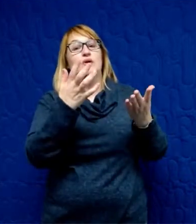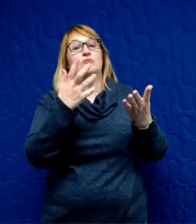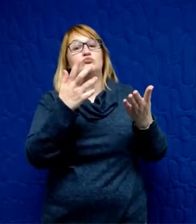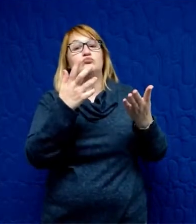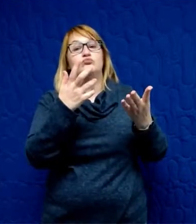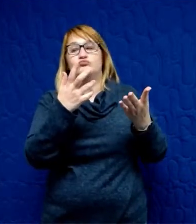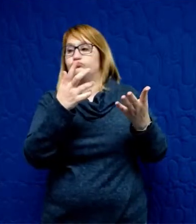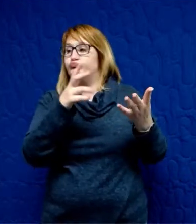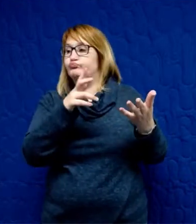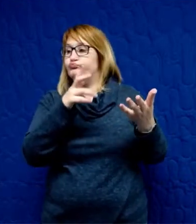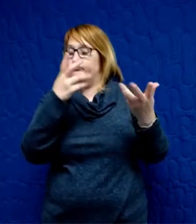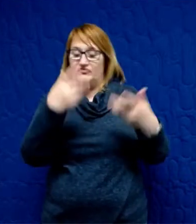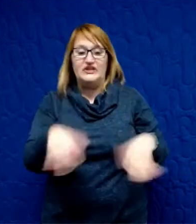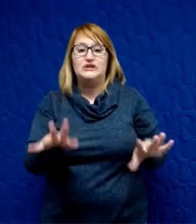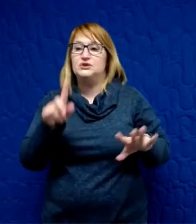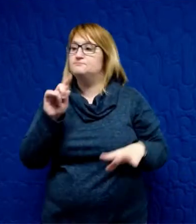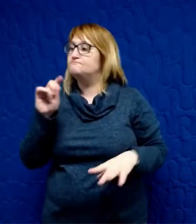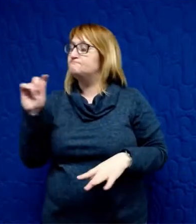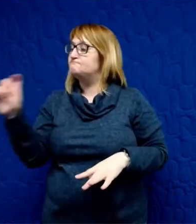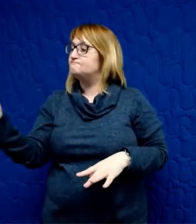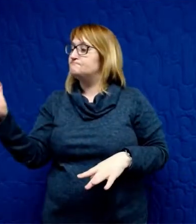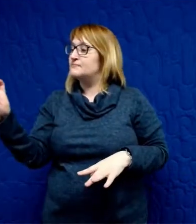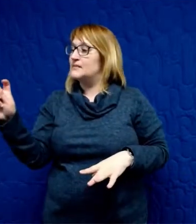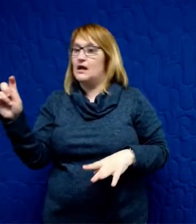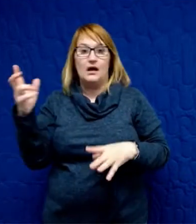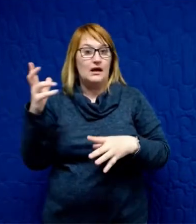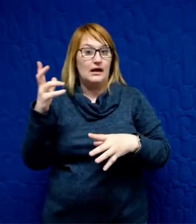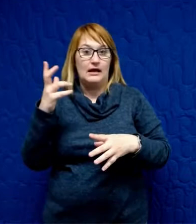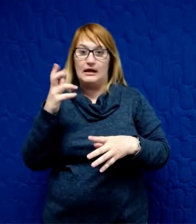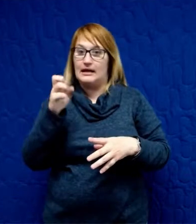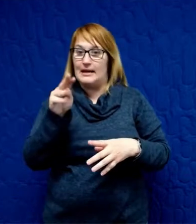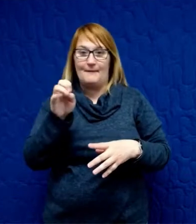receive a confirmation email that's the sad part - that means we did not actually